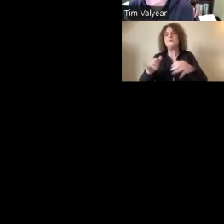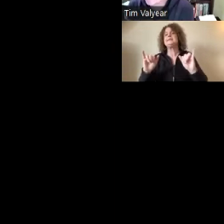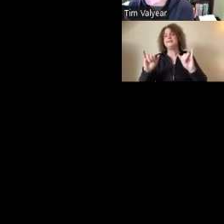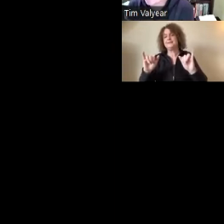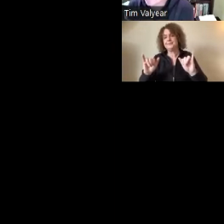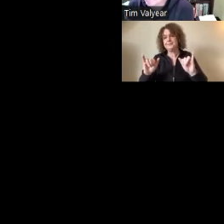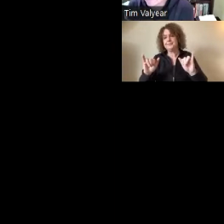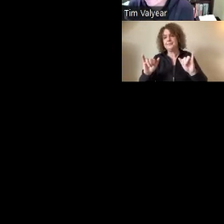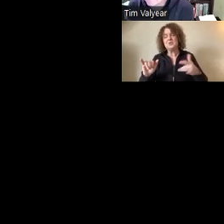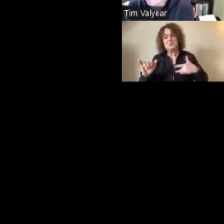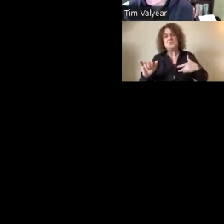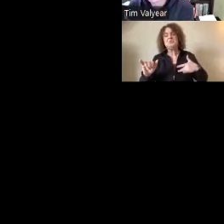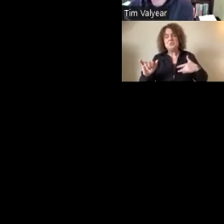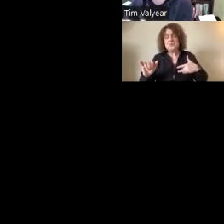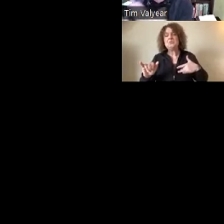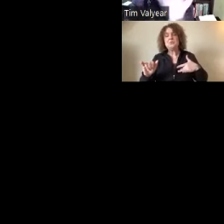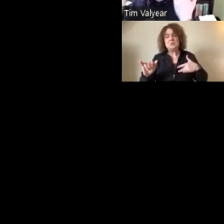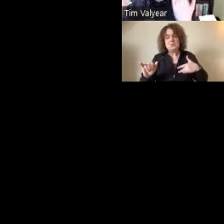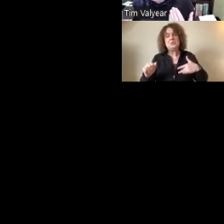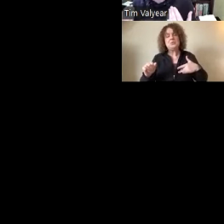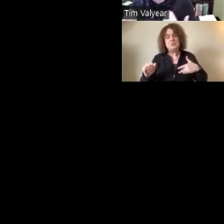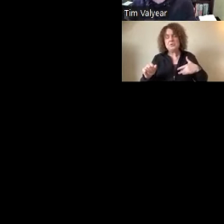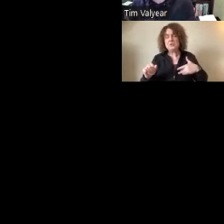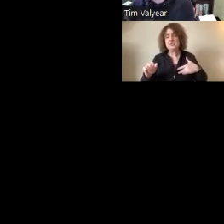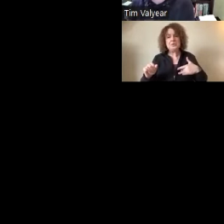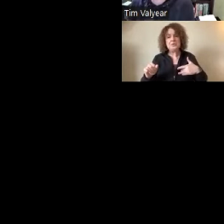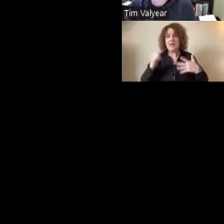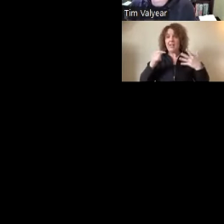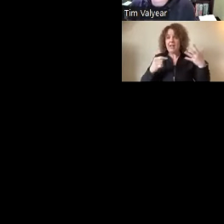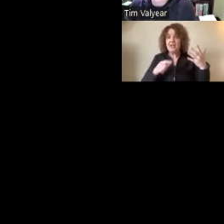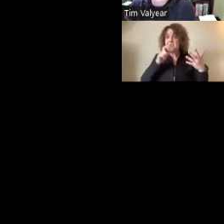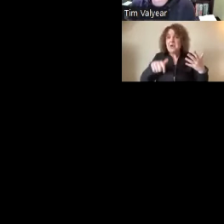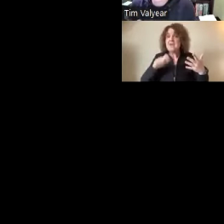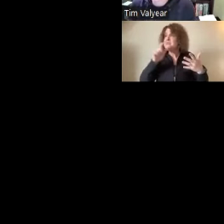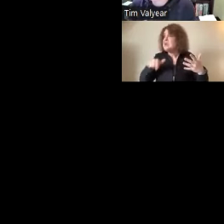And it's weak and it's still broken. And I say that from